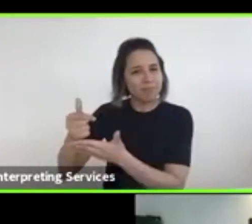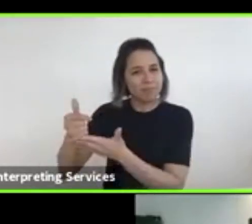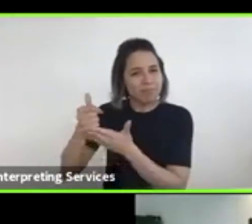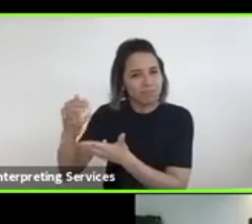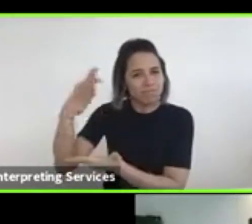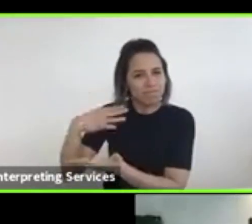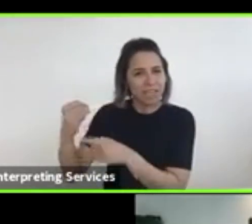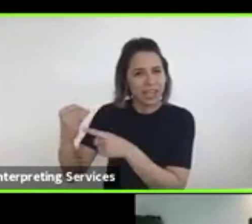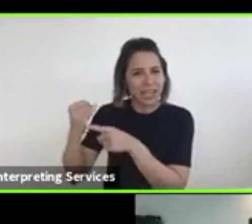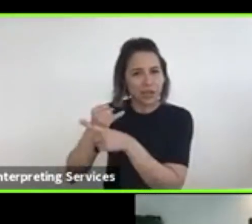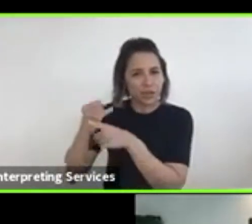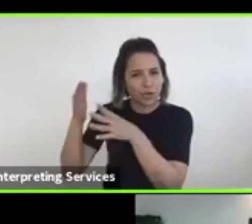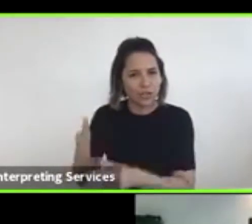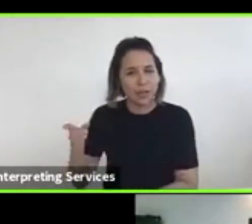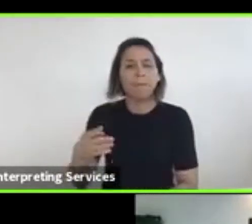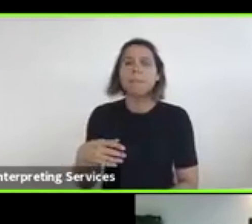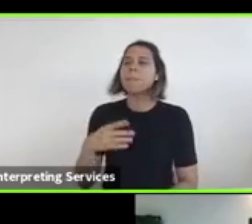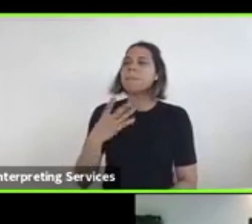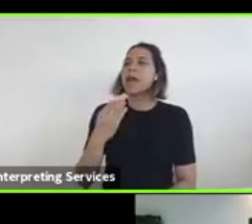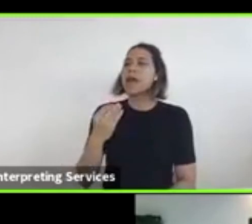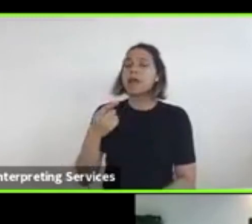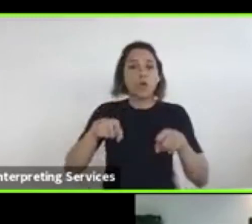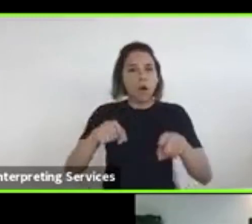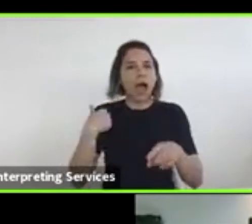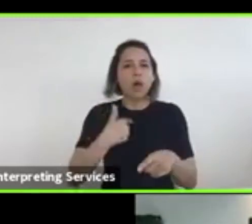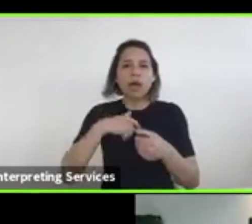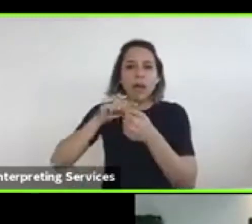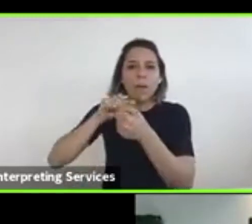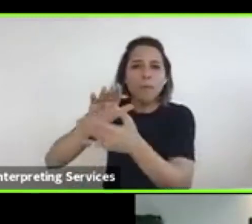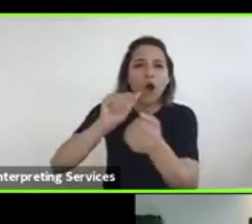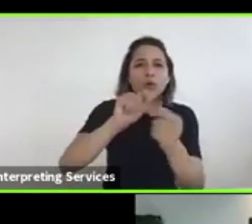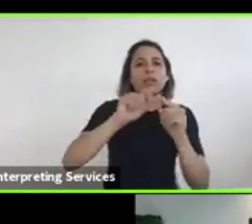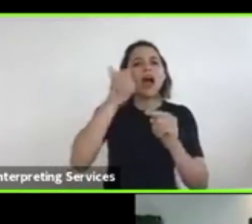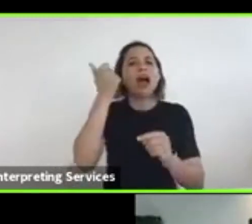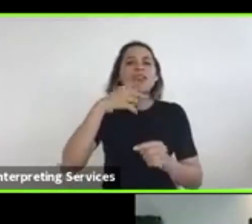ELDERS AND LEADERS IN THE COMMUNITY, I REMEMBER A COUPLE OF YEARS AGO, REACHING OUT TO DIANE,